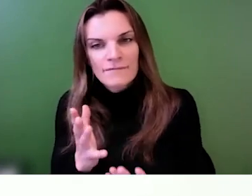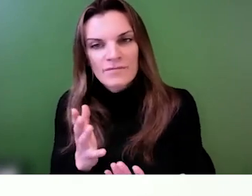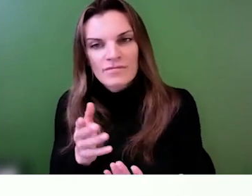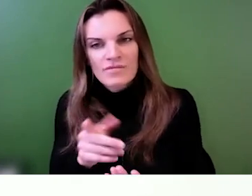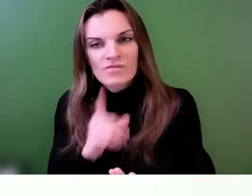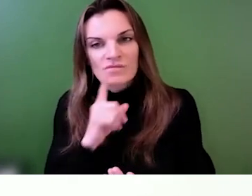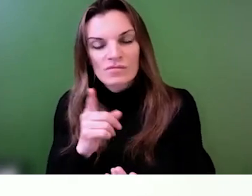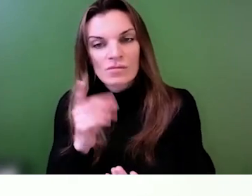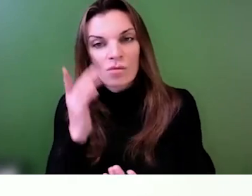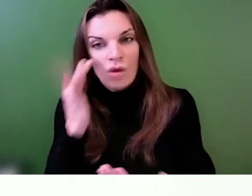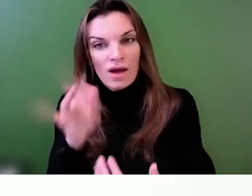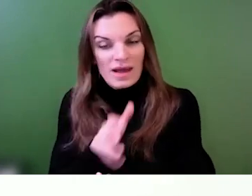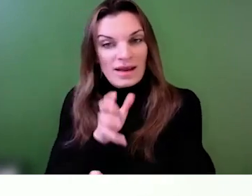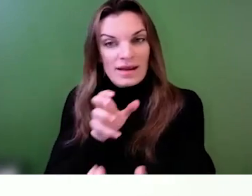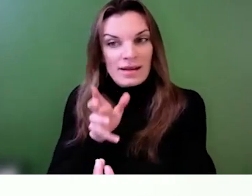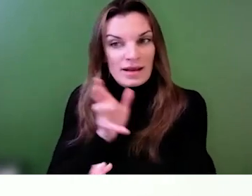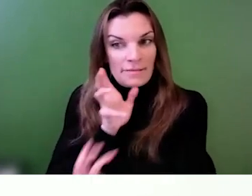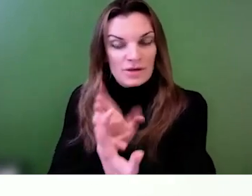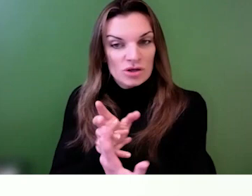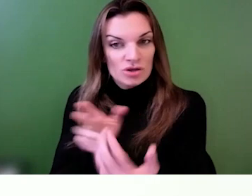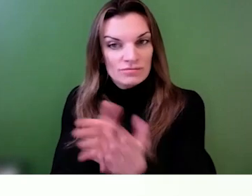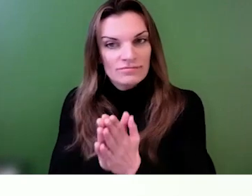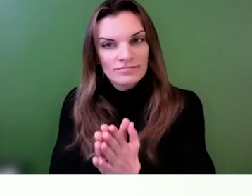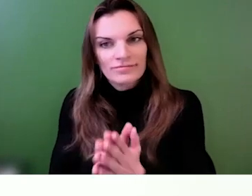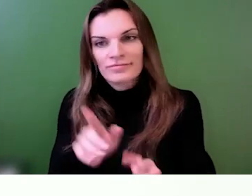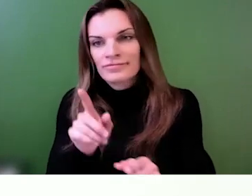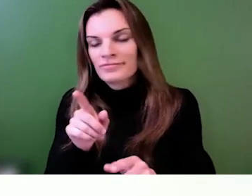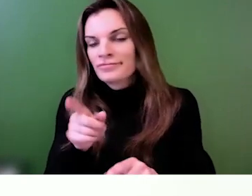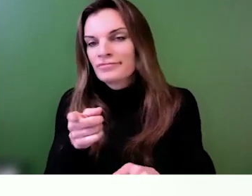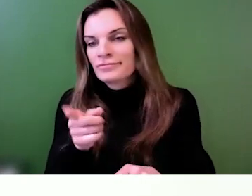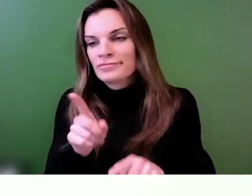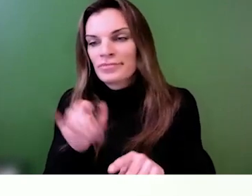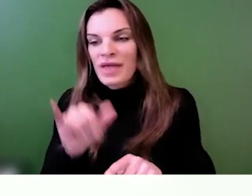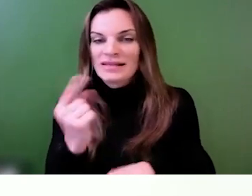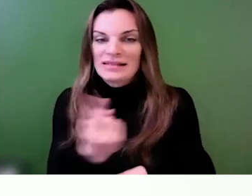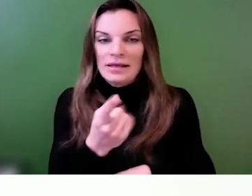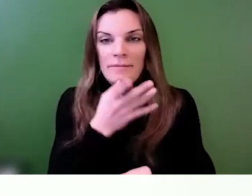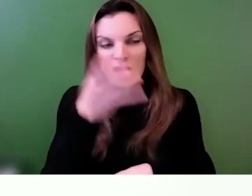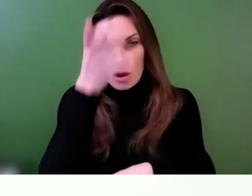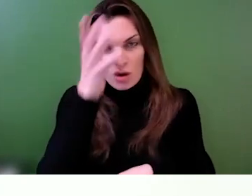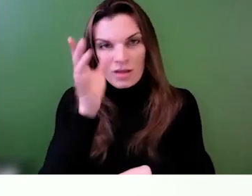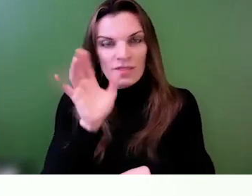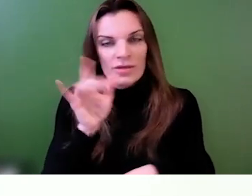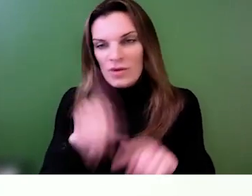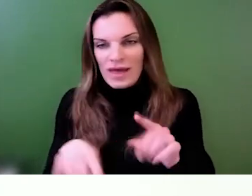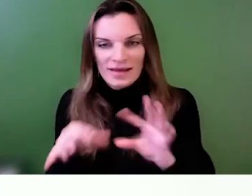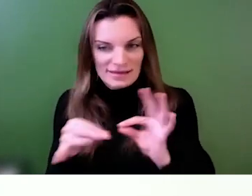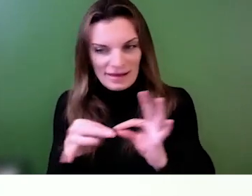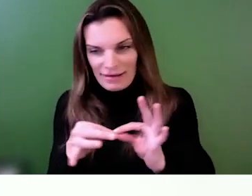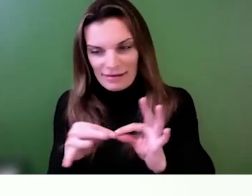the accommodation cannot be under those laws at least that you are a single parent. That is not a disability although I do recognize that it's something